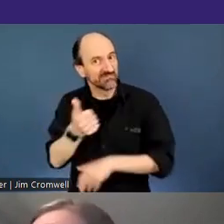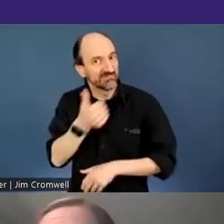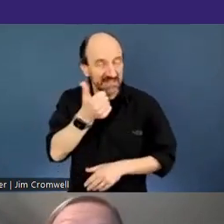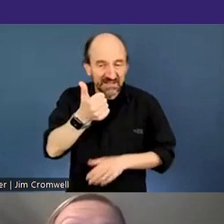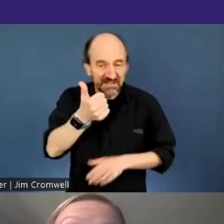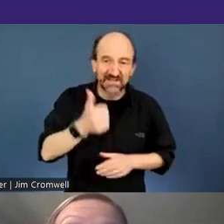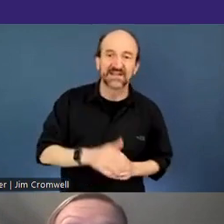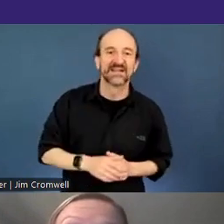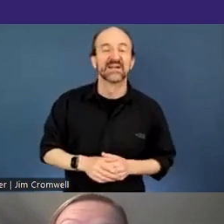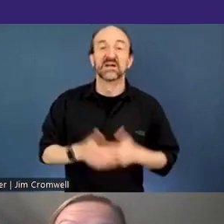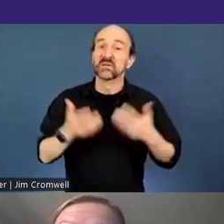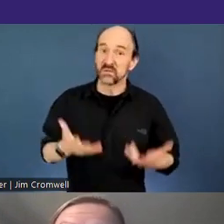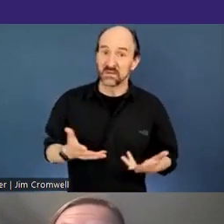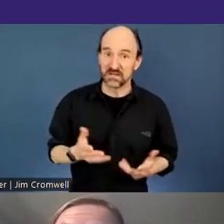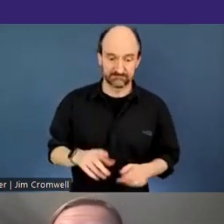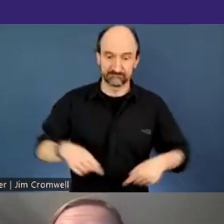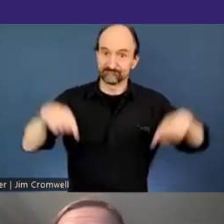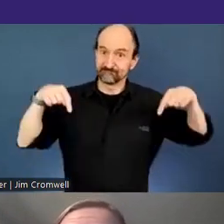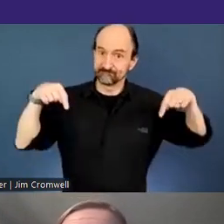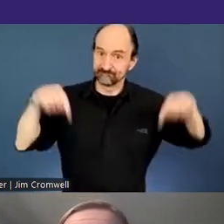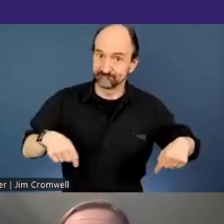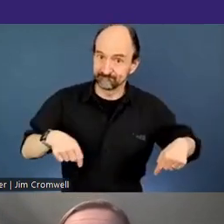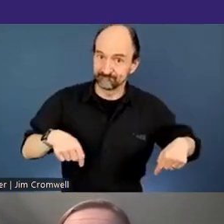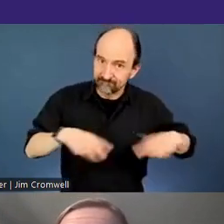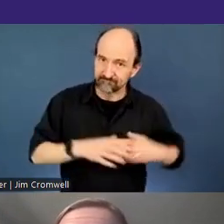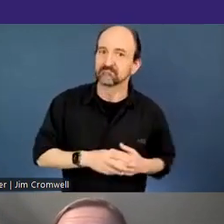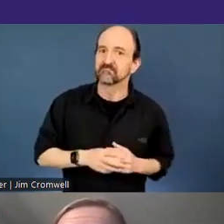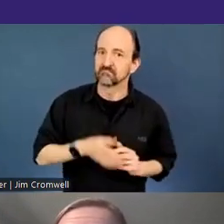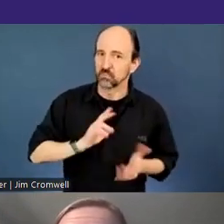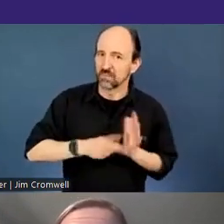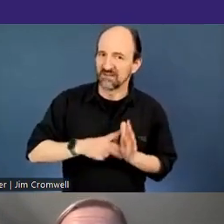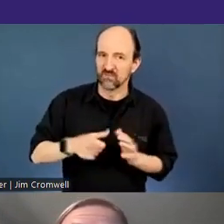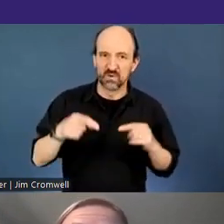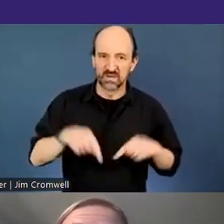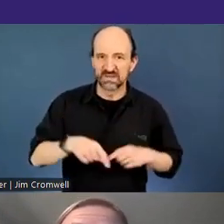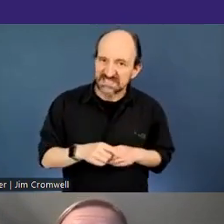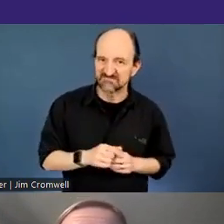work that we have for us ahead for the next couple of minutes.